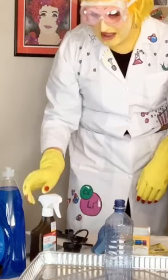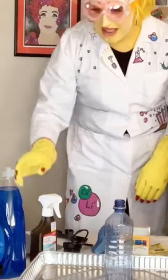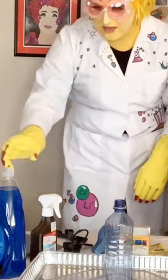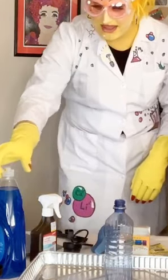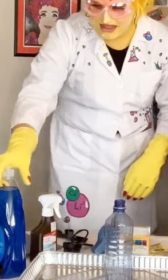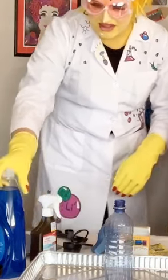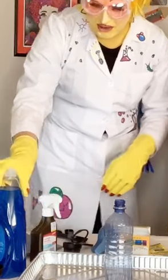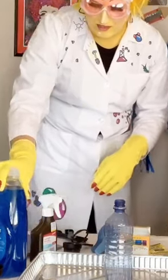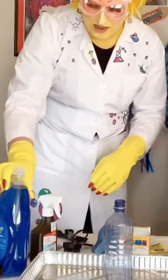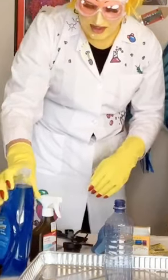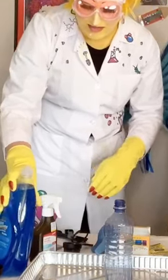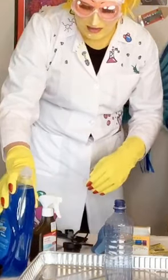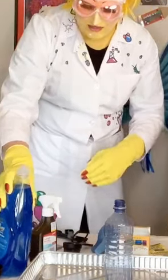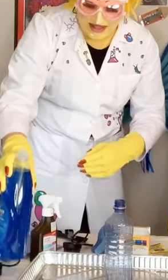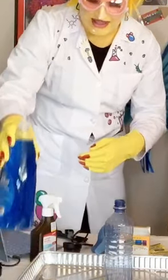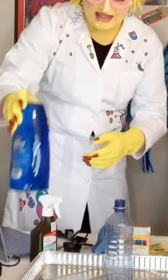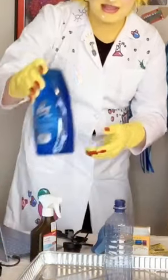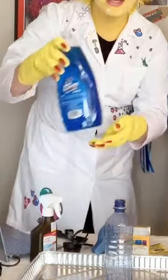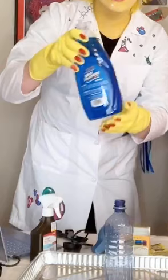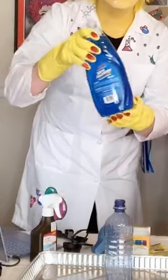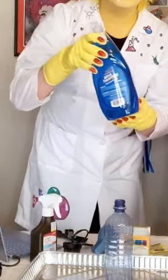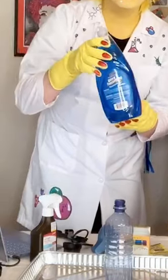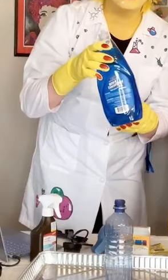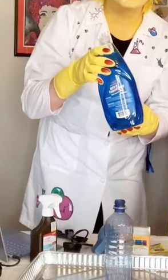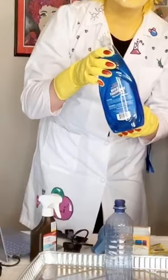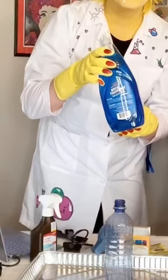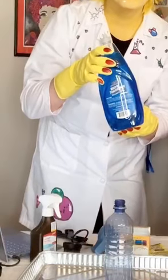Liquid dish soap! You might be able to find this next